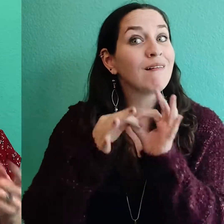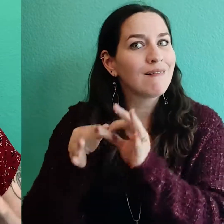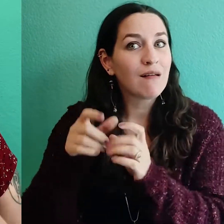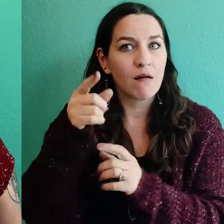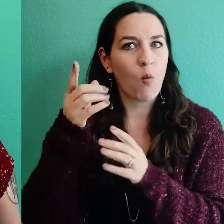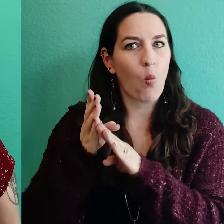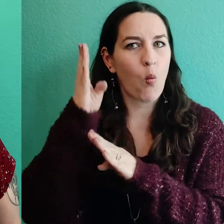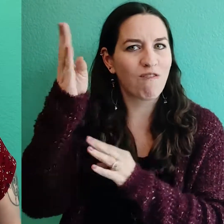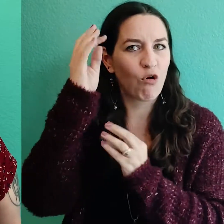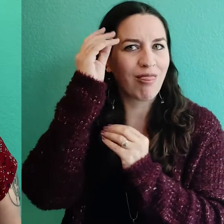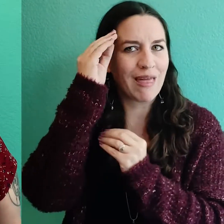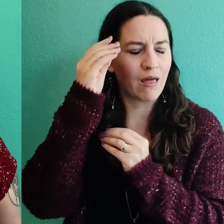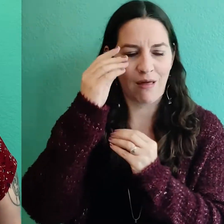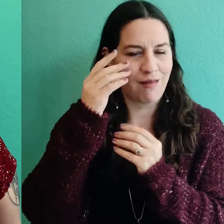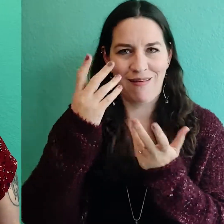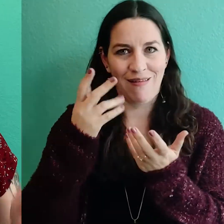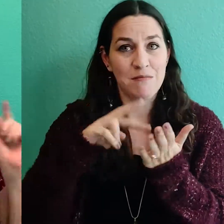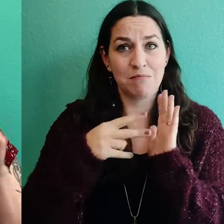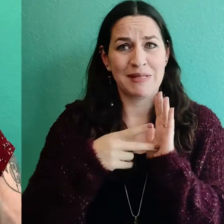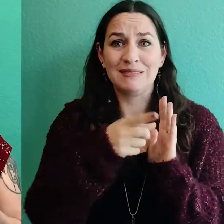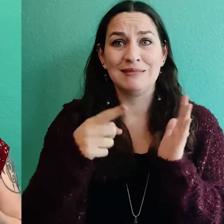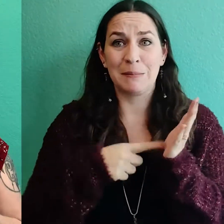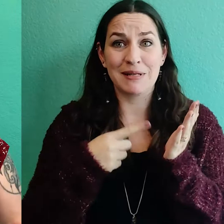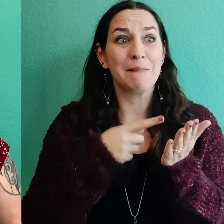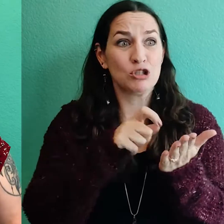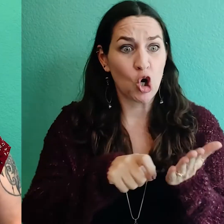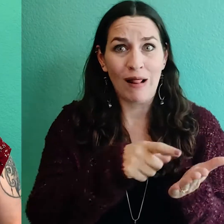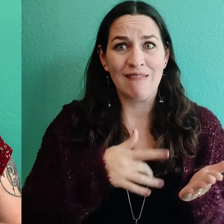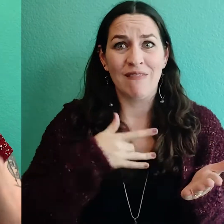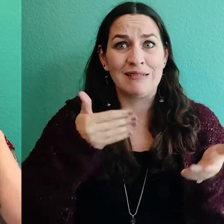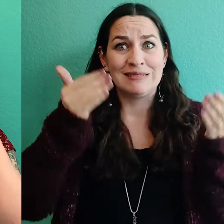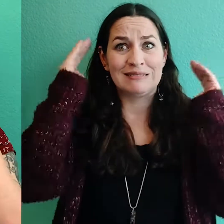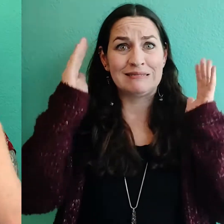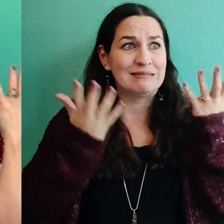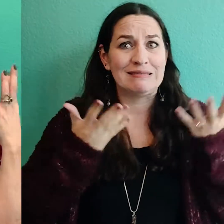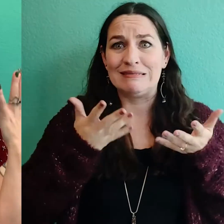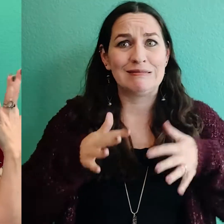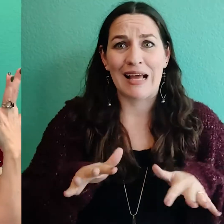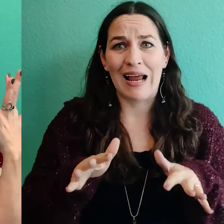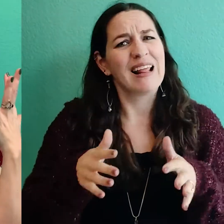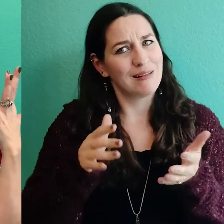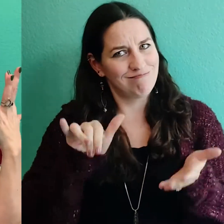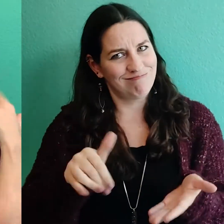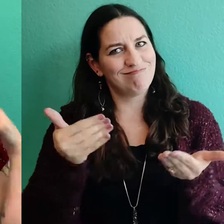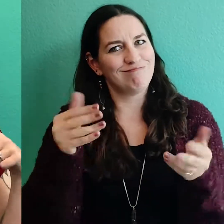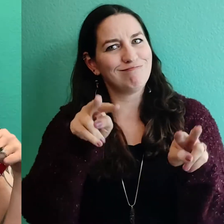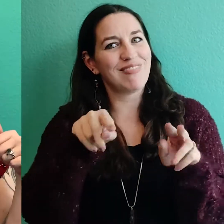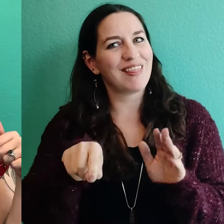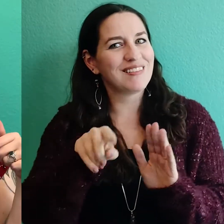If you have anxiety about journaling, if you feel like you can't journal, if you feel like it's too much...this one's for you.